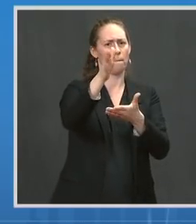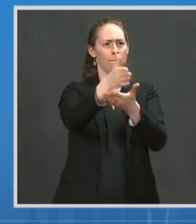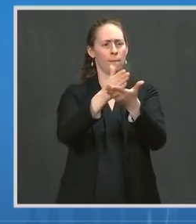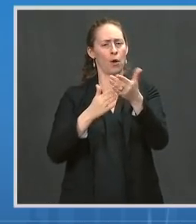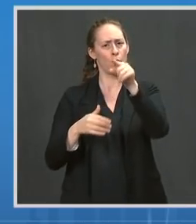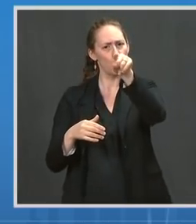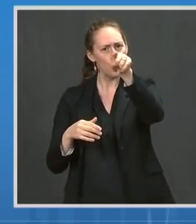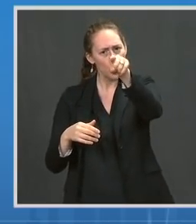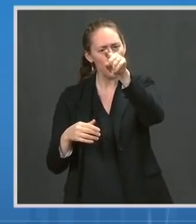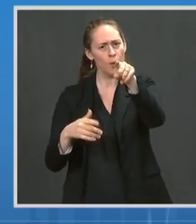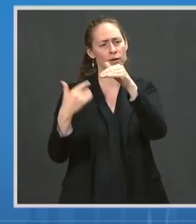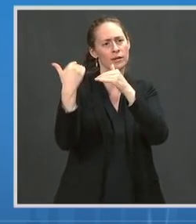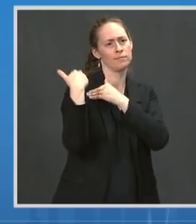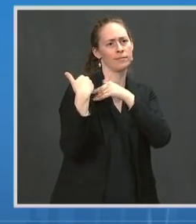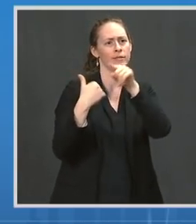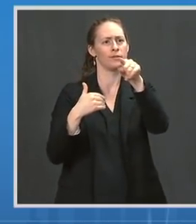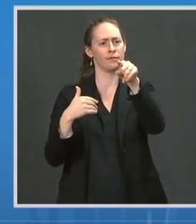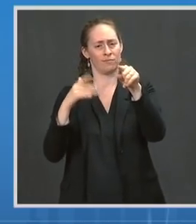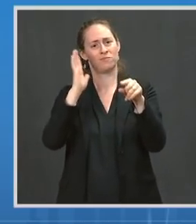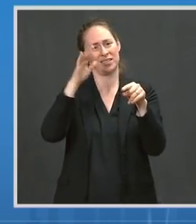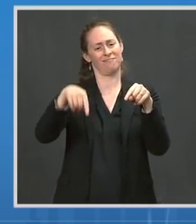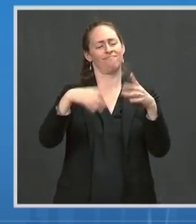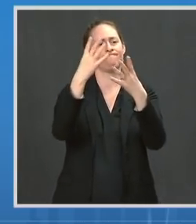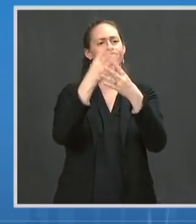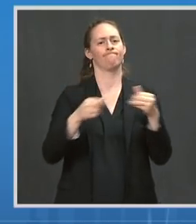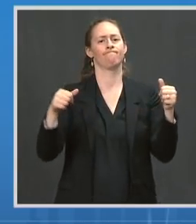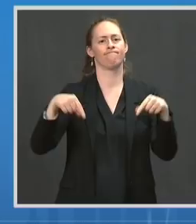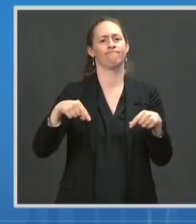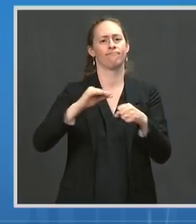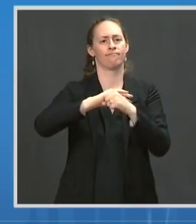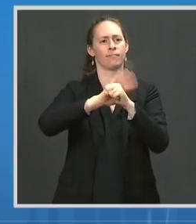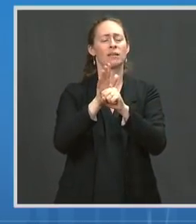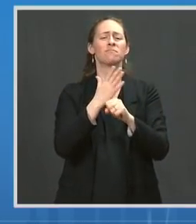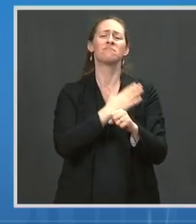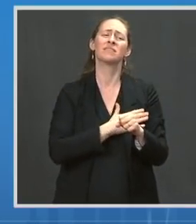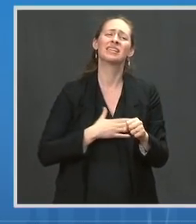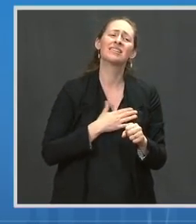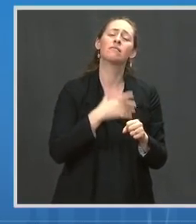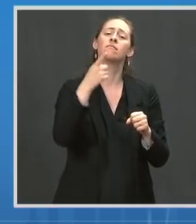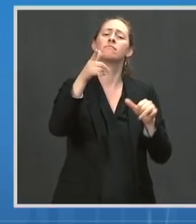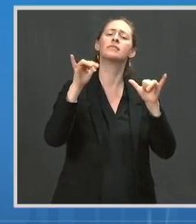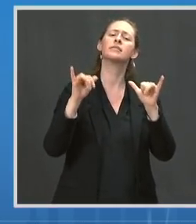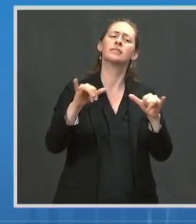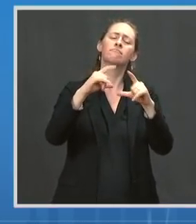we know work to stop COVID-19. So, please: Wear a mask, socially distance,